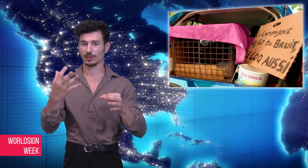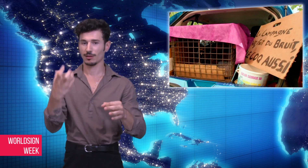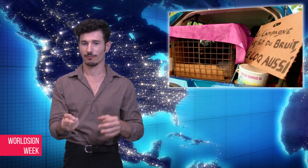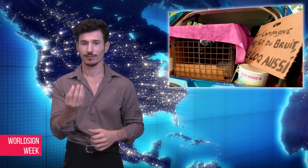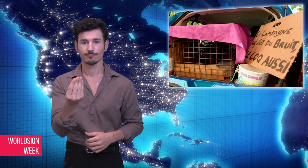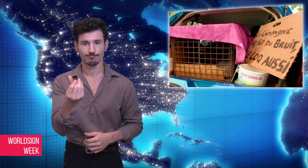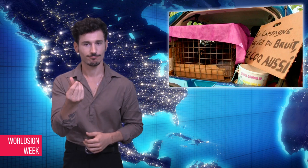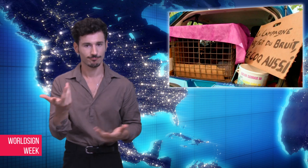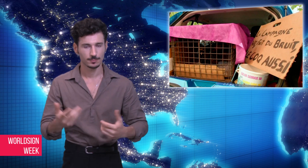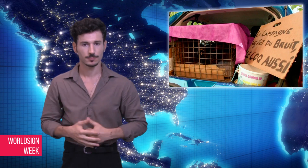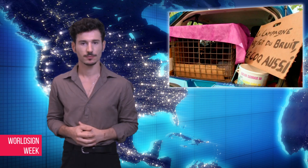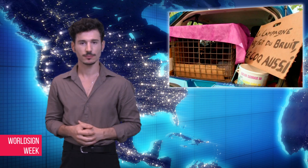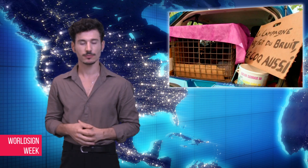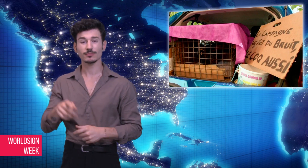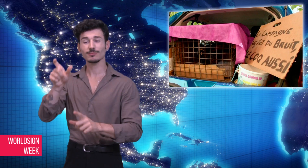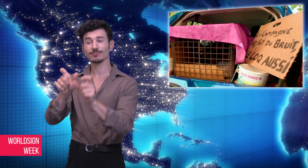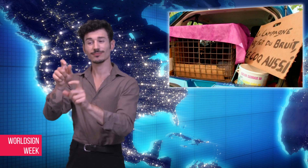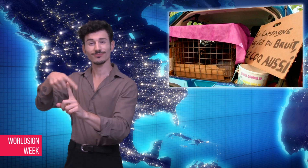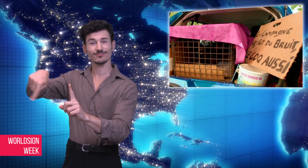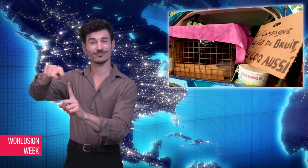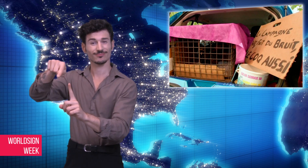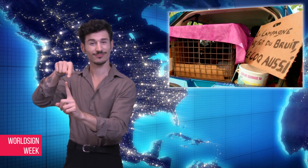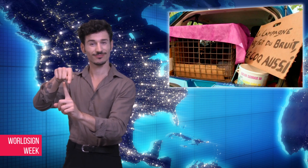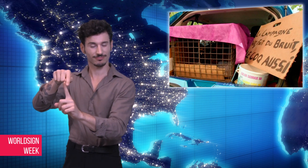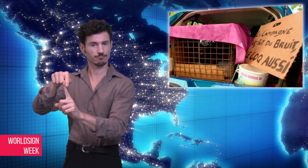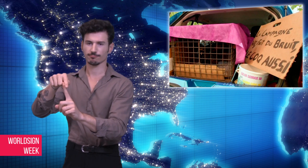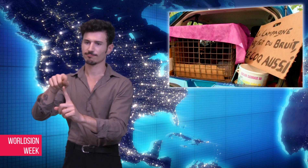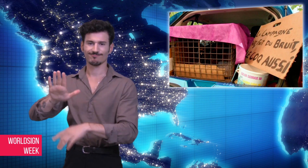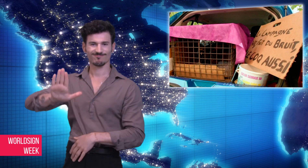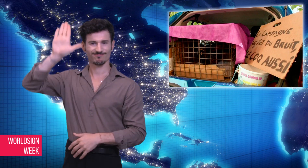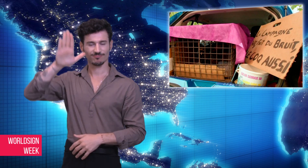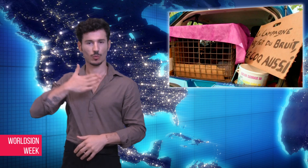The neighbors are considering to appeal.